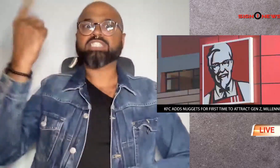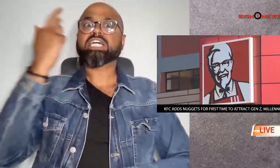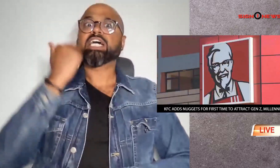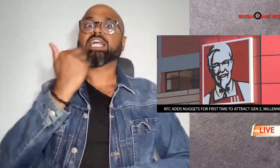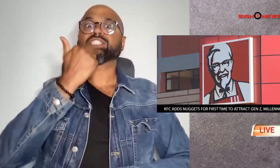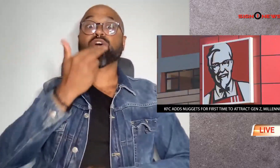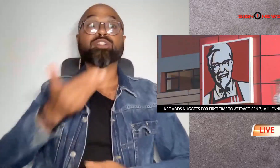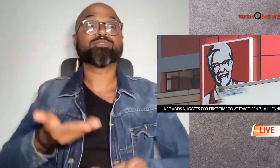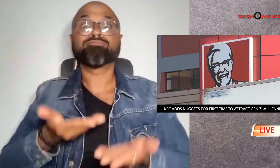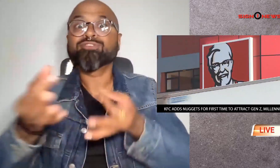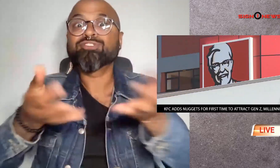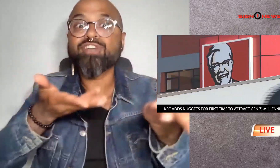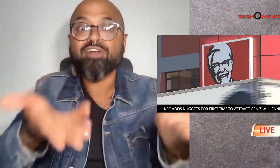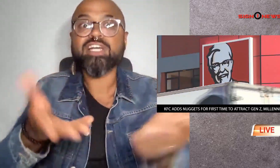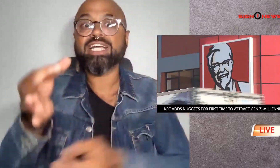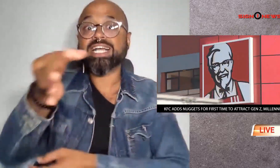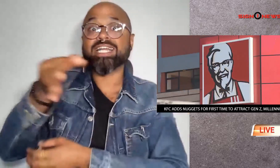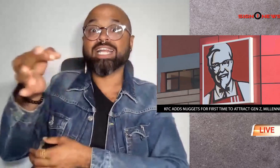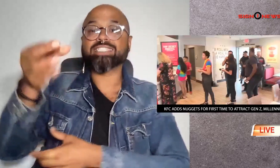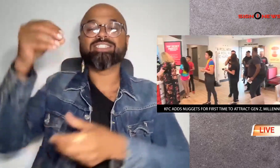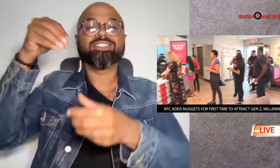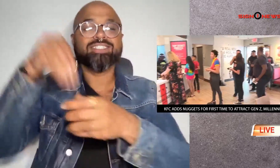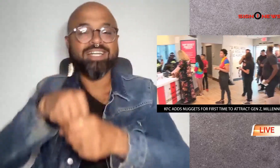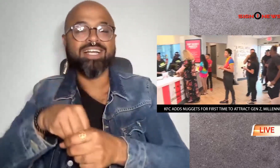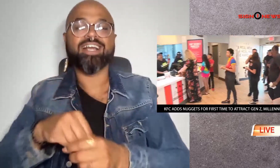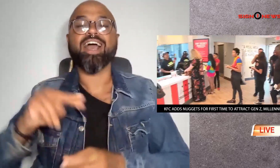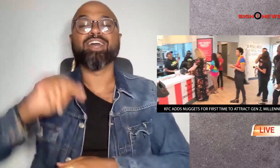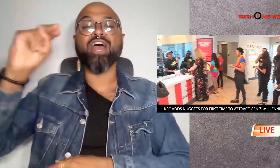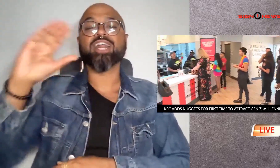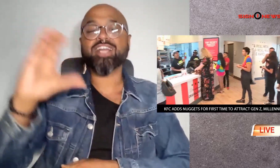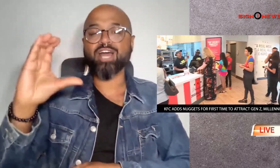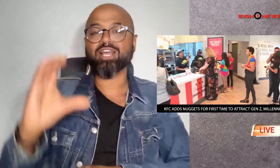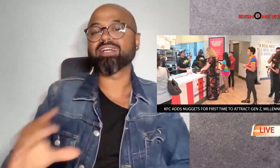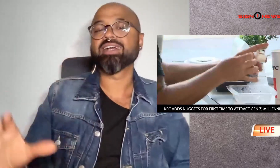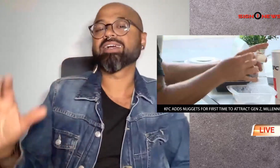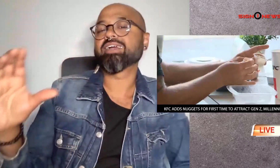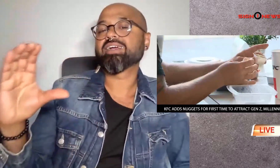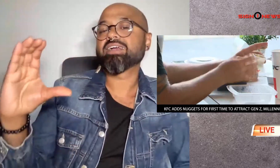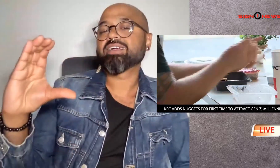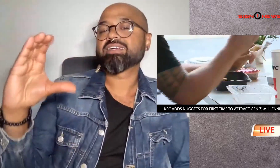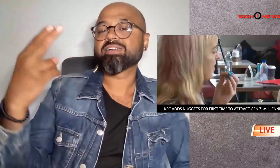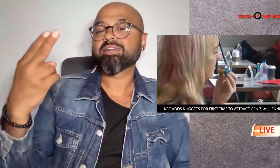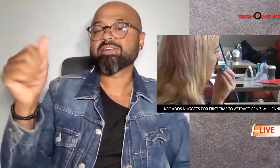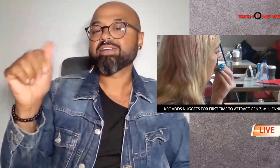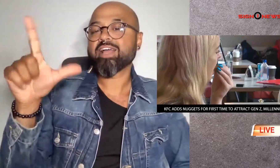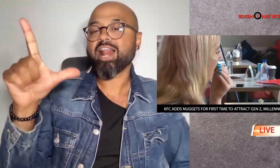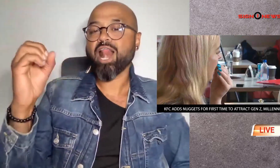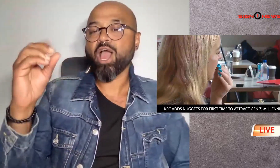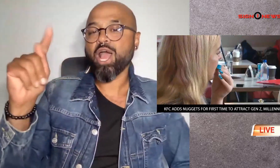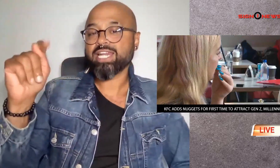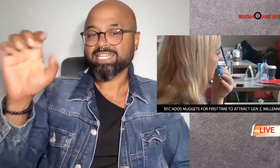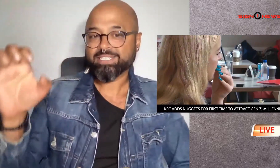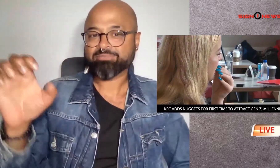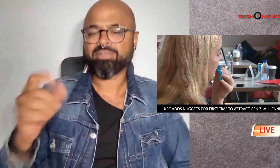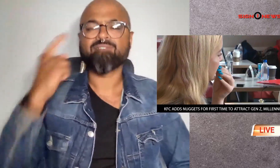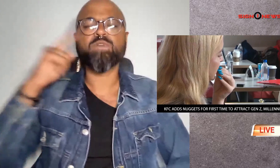nuggets the first restaurants to serve the nuggets will be in Charlotte North Carolina